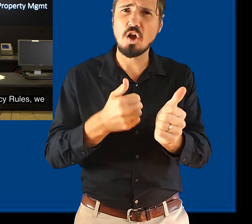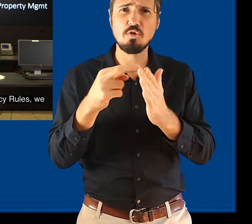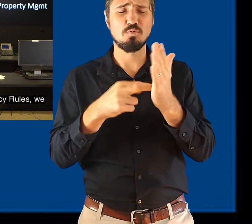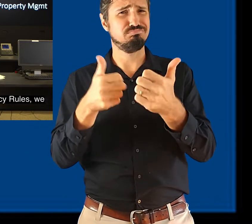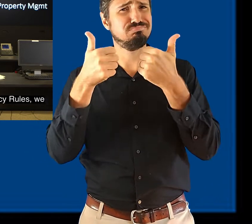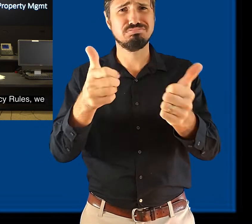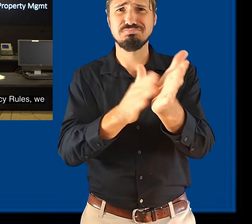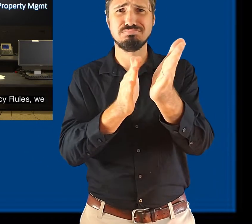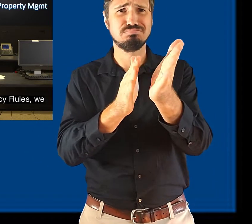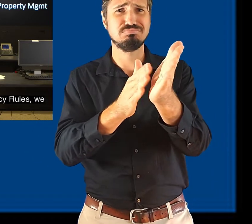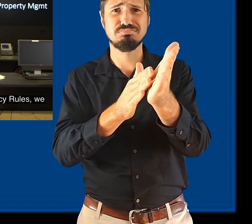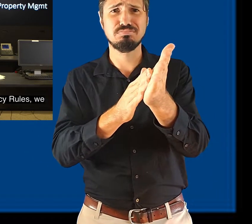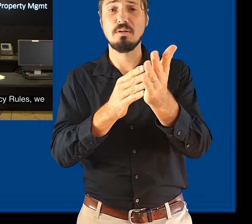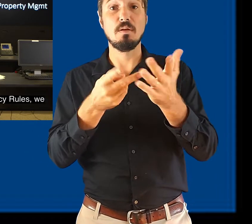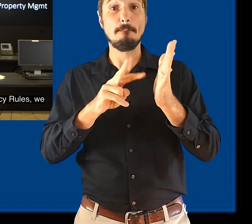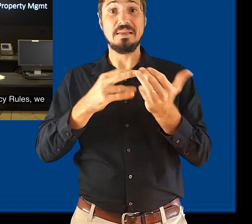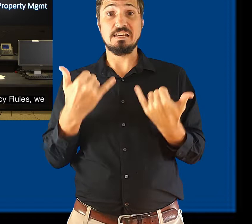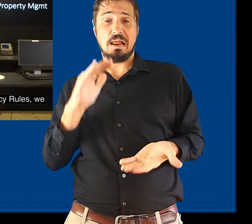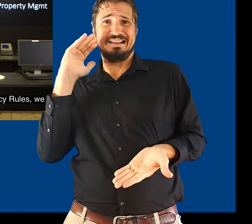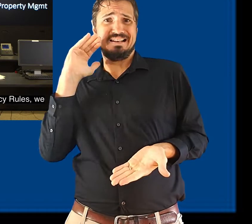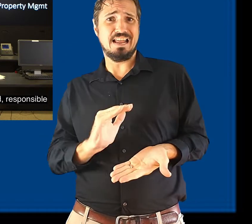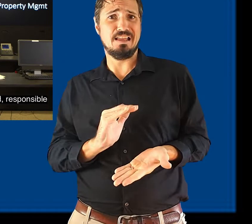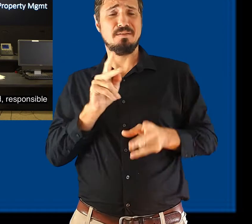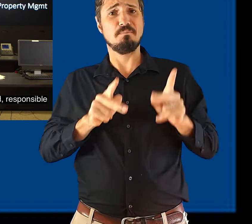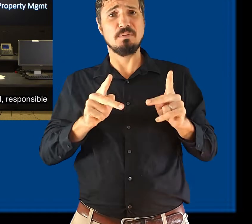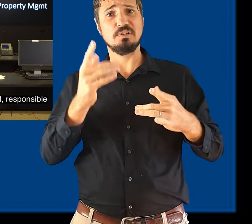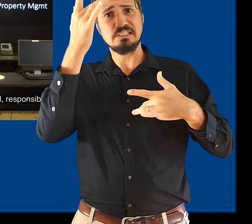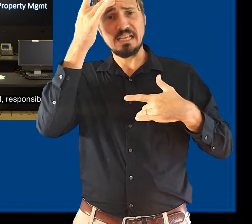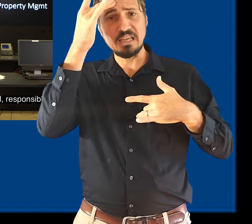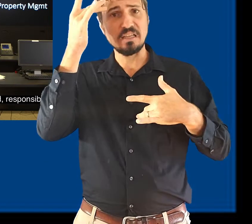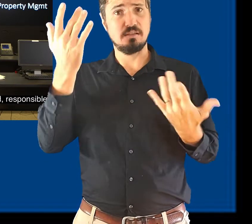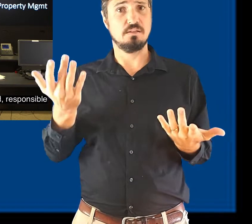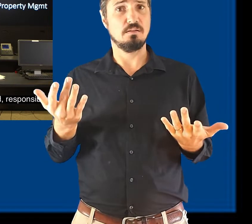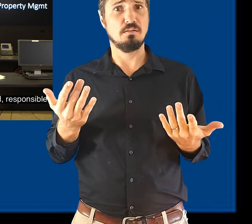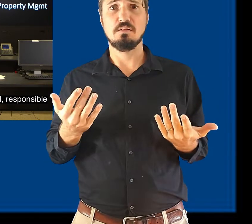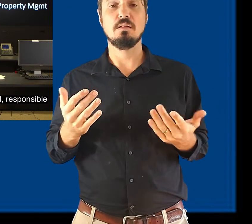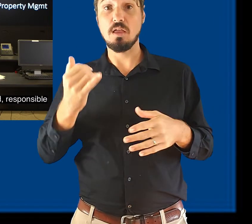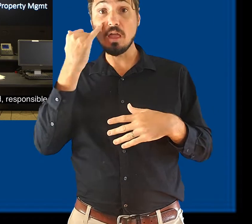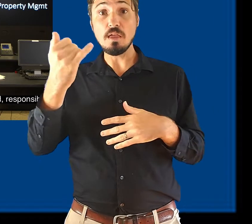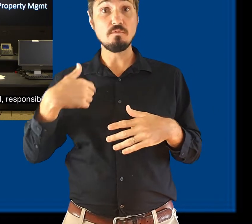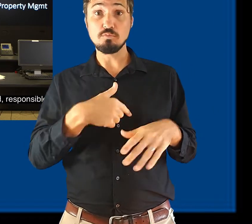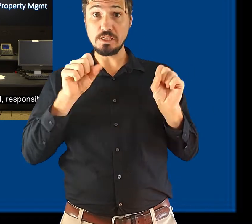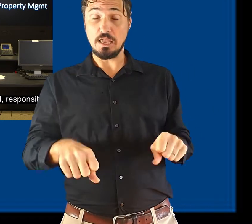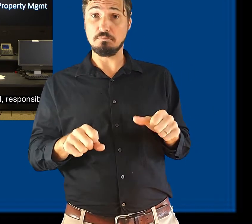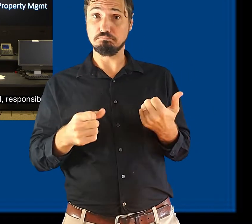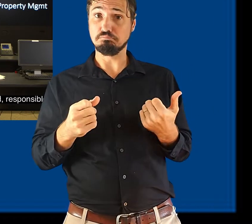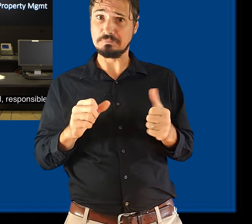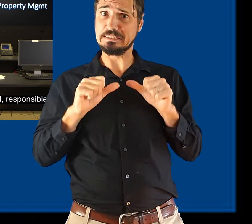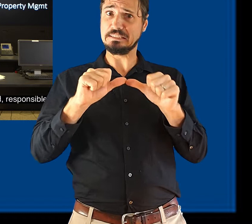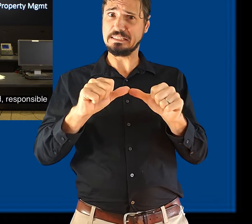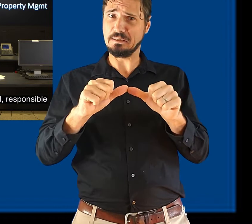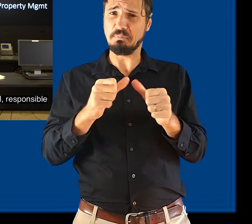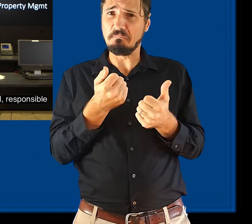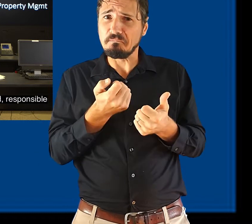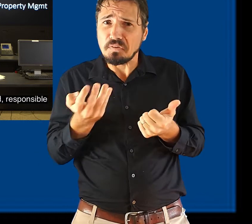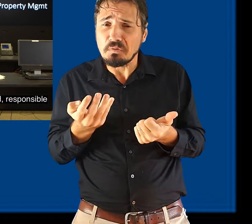If we can continue this trend, our goal is to get people back to work in safe, staged, responsible manner.